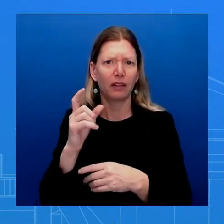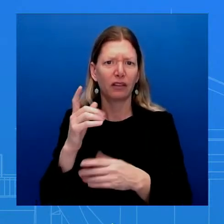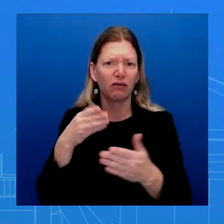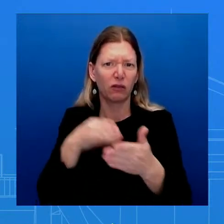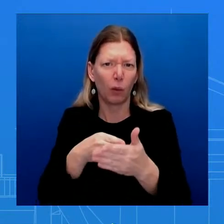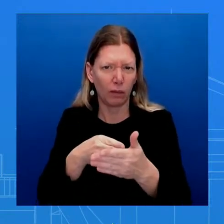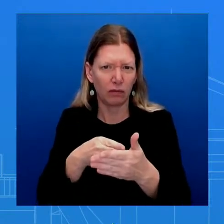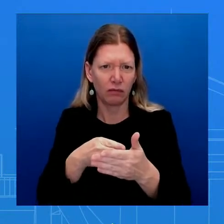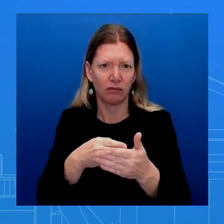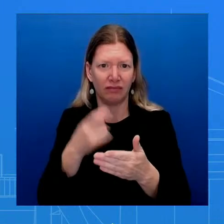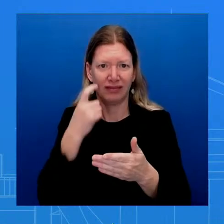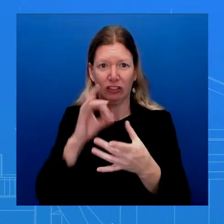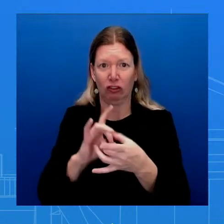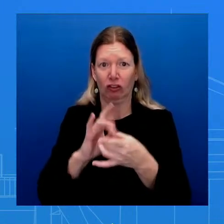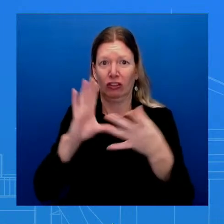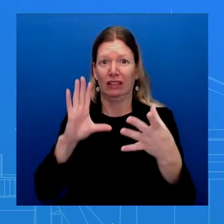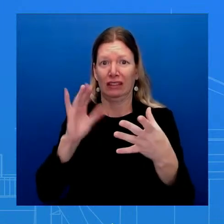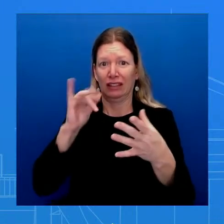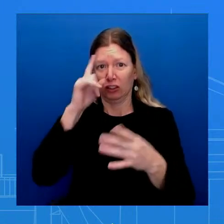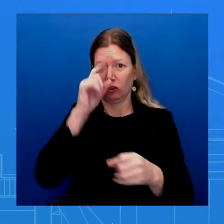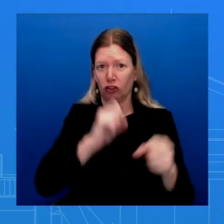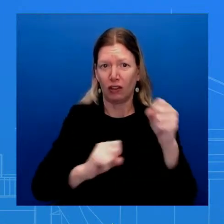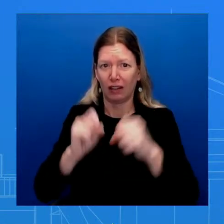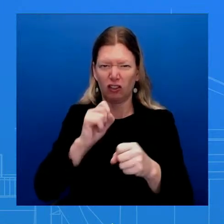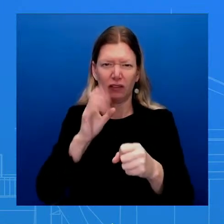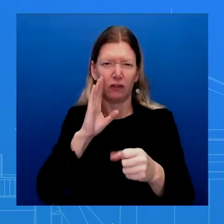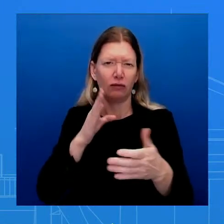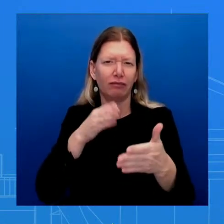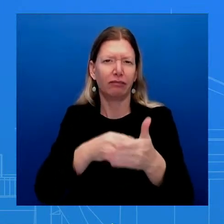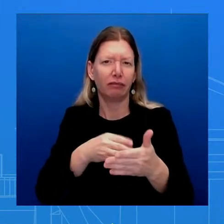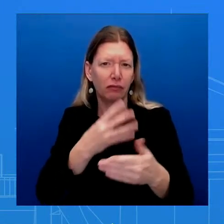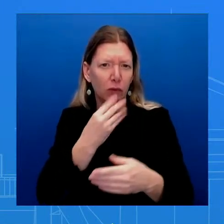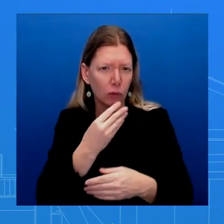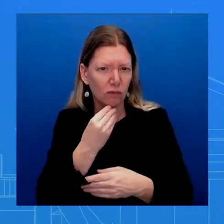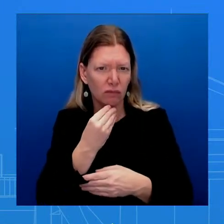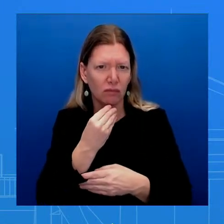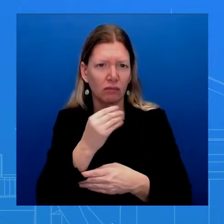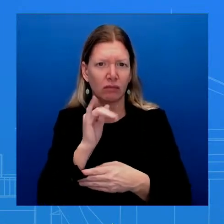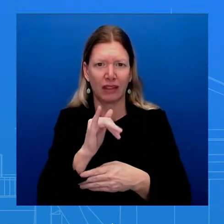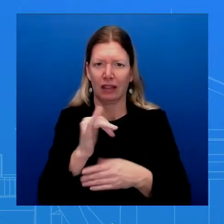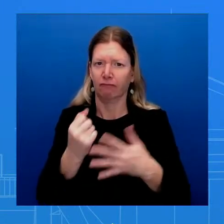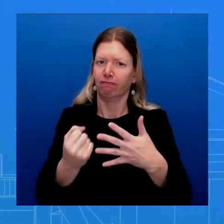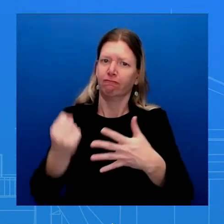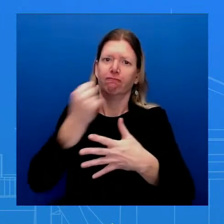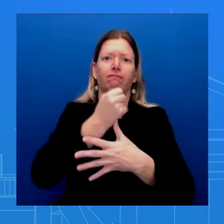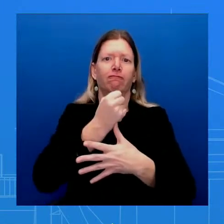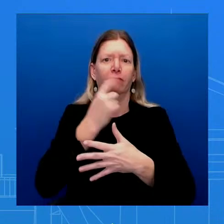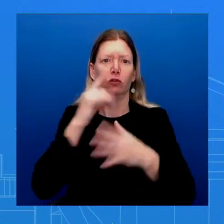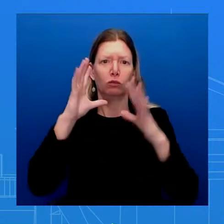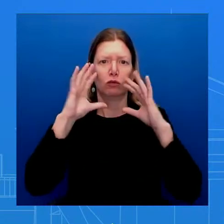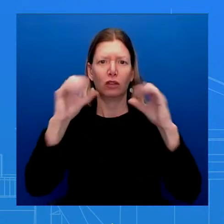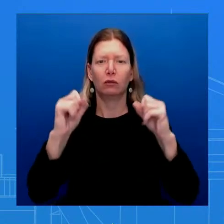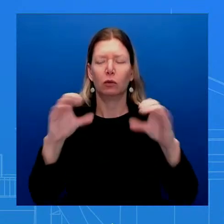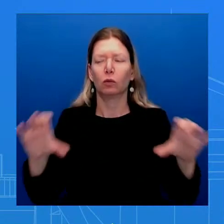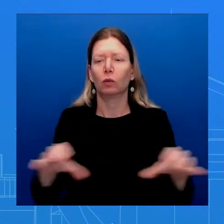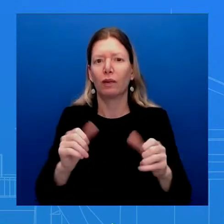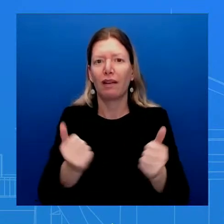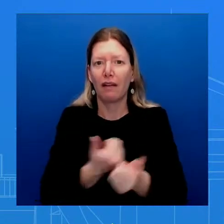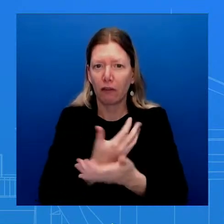And we will do everything that we can so that -- so that Americans who -- feel safe in their communities and are not under attack. The Press: Can I follow up, Karine?